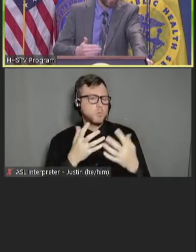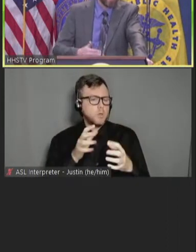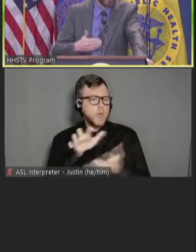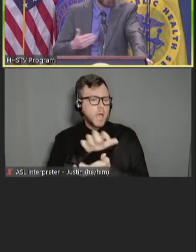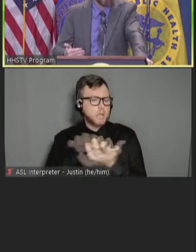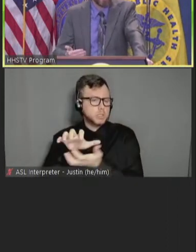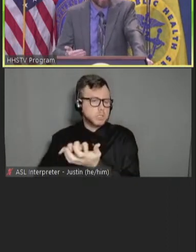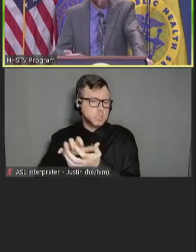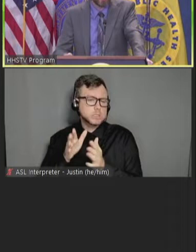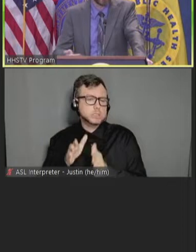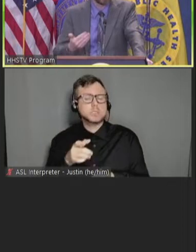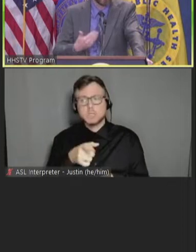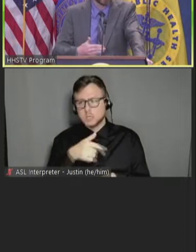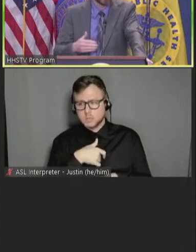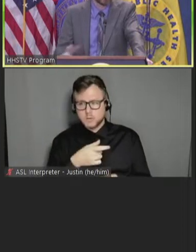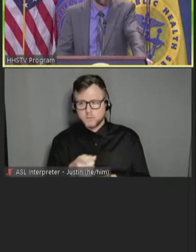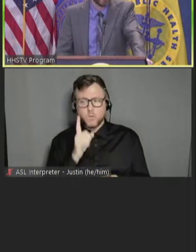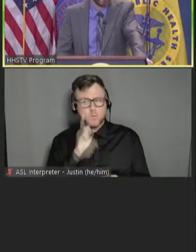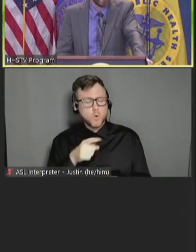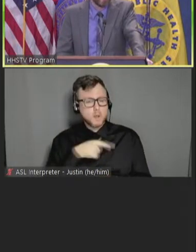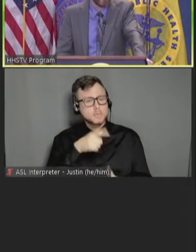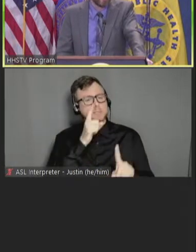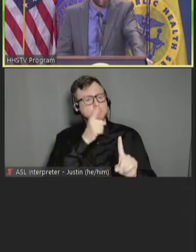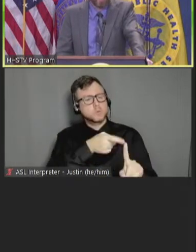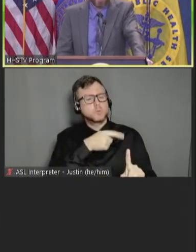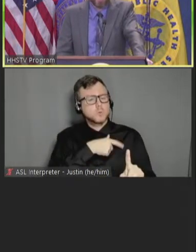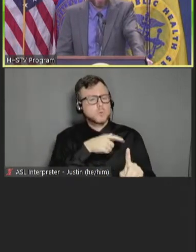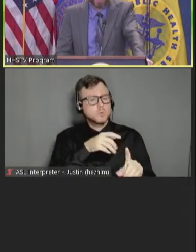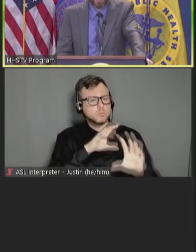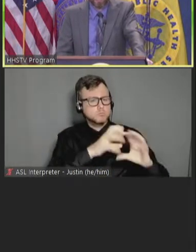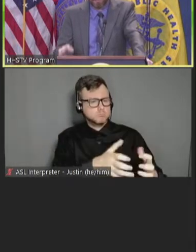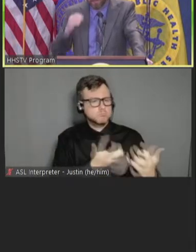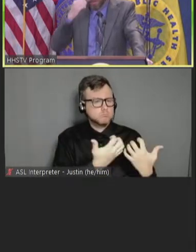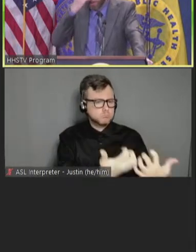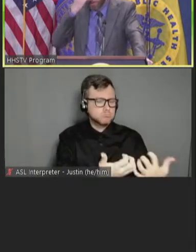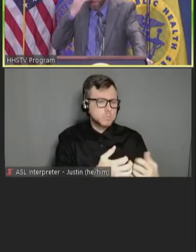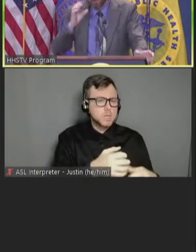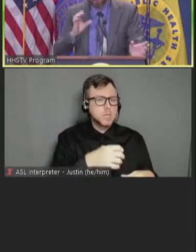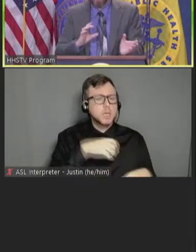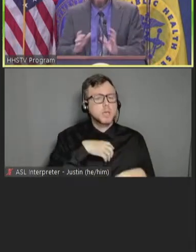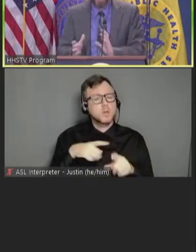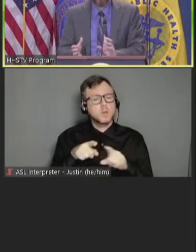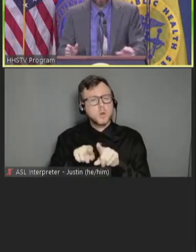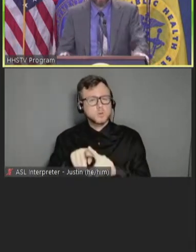of special populations, but also within the context of the different to antigens.